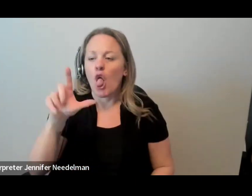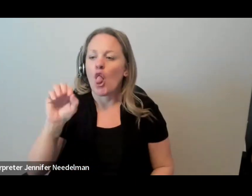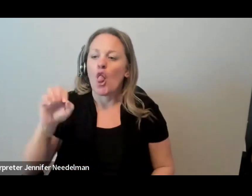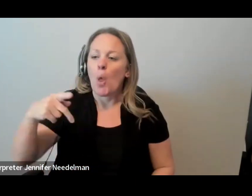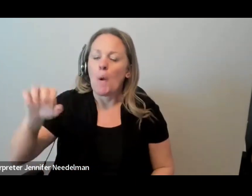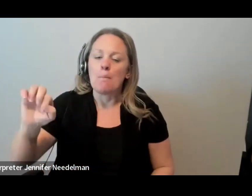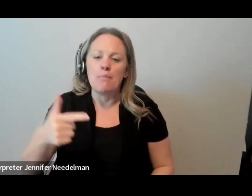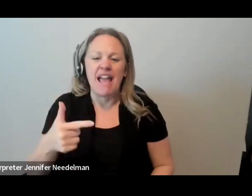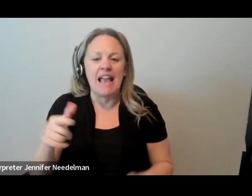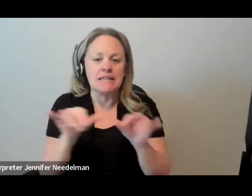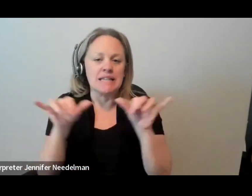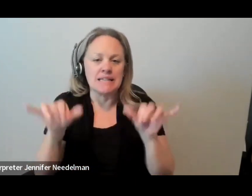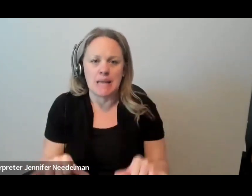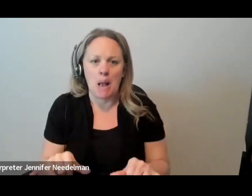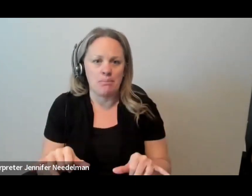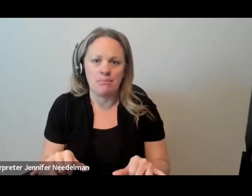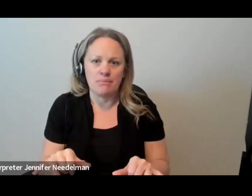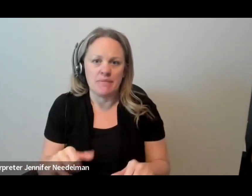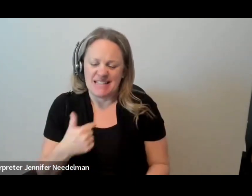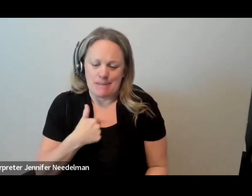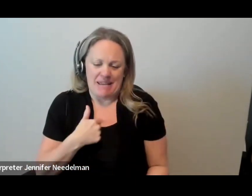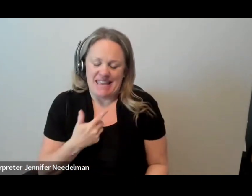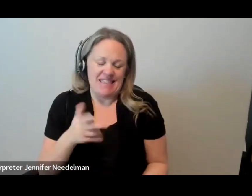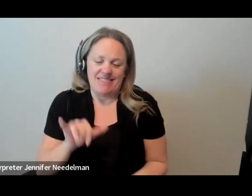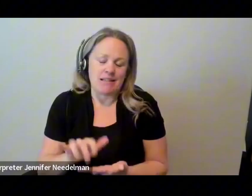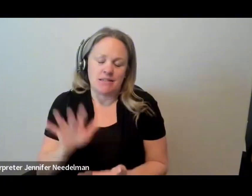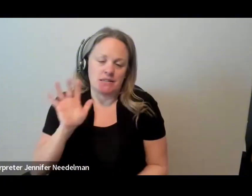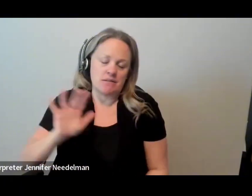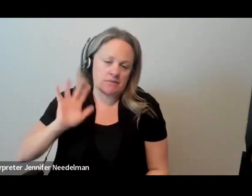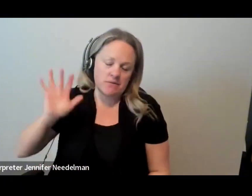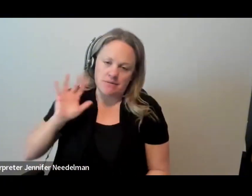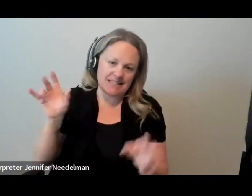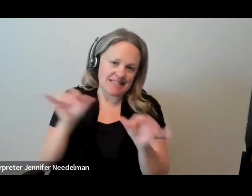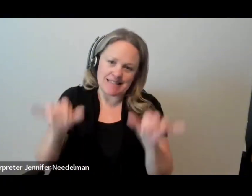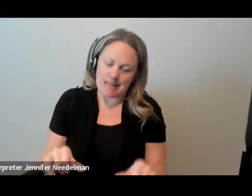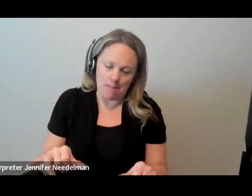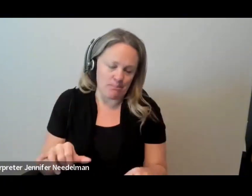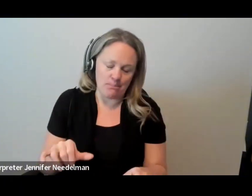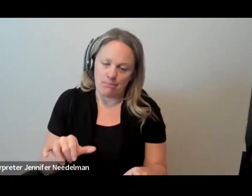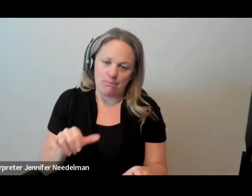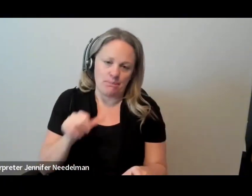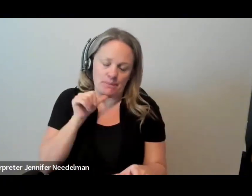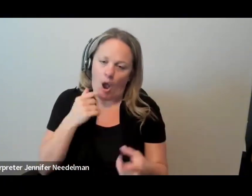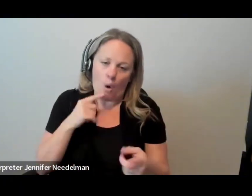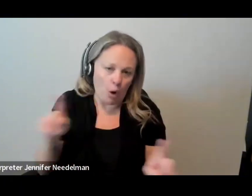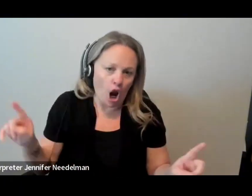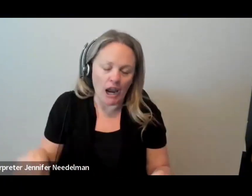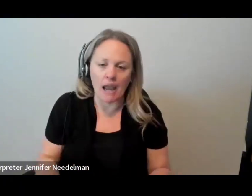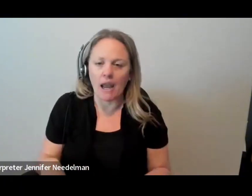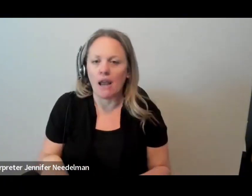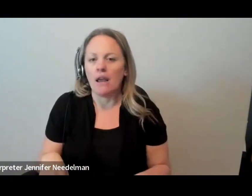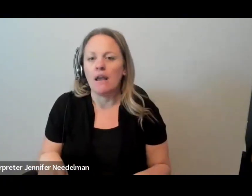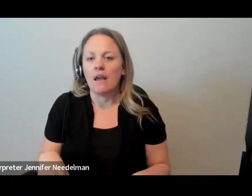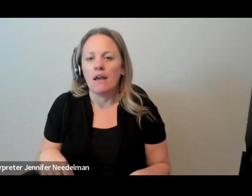to me, an antiquated system, it's not practical. Not all hearing aids are using Lupin Systems